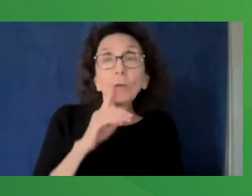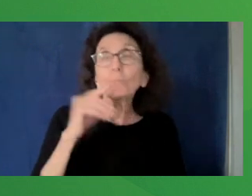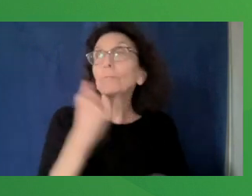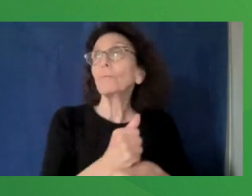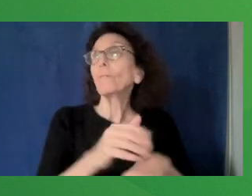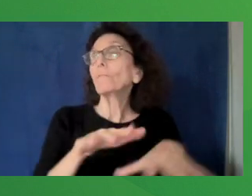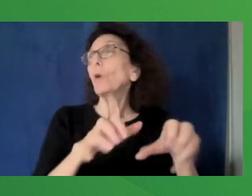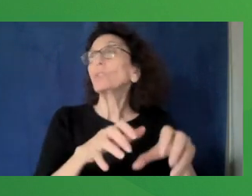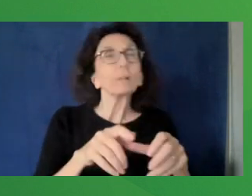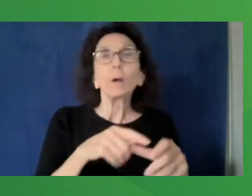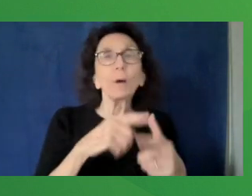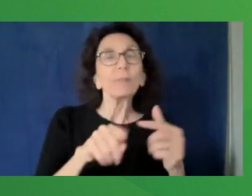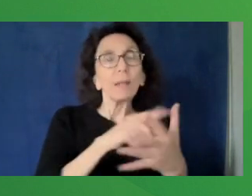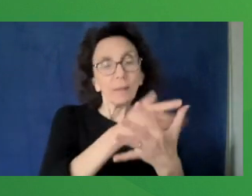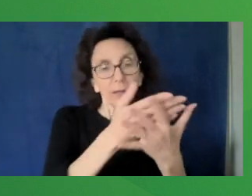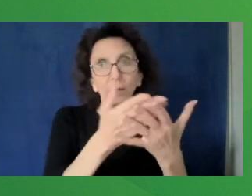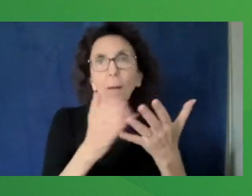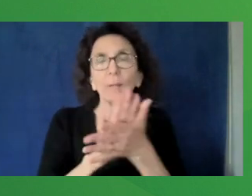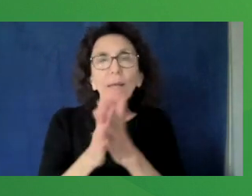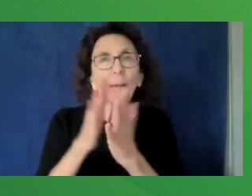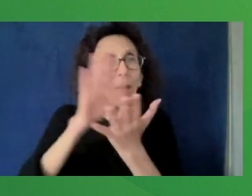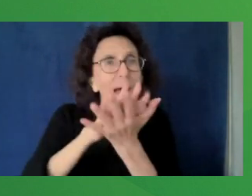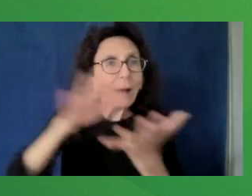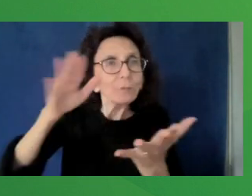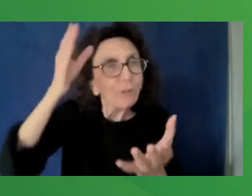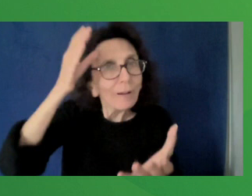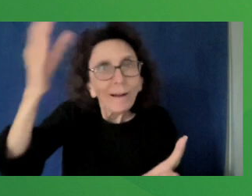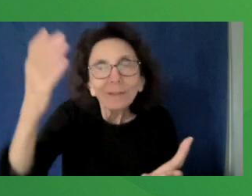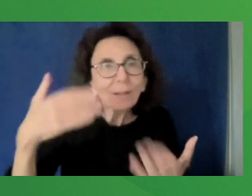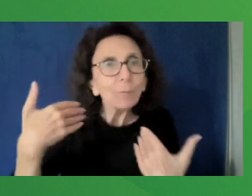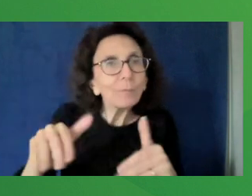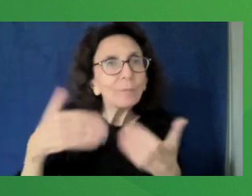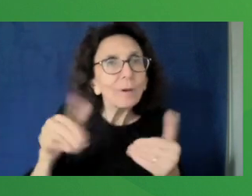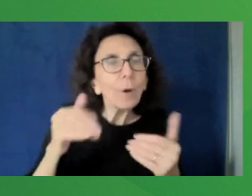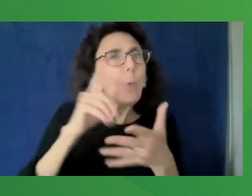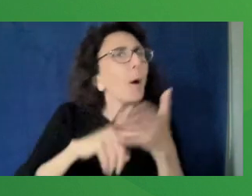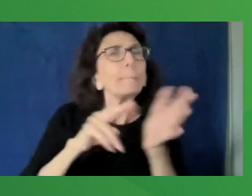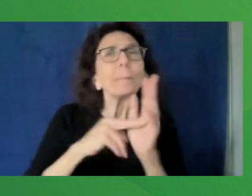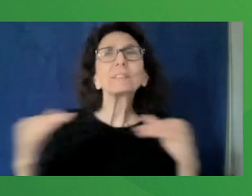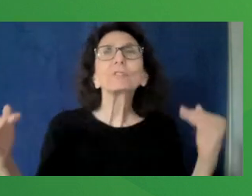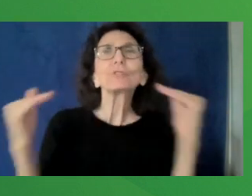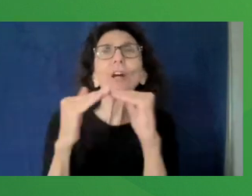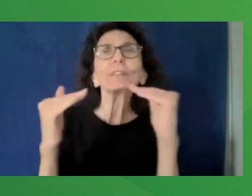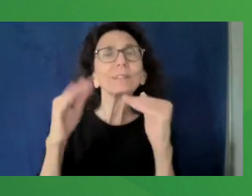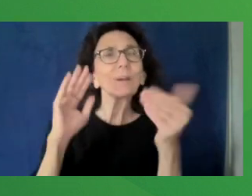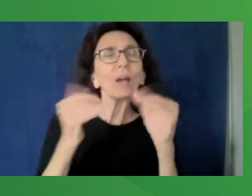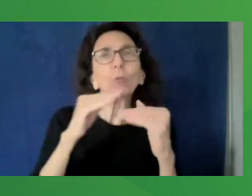was quite abstract regarding matters such as justice versus injustice, technological waste,